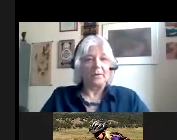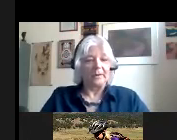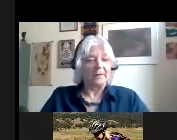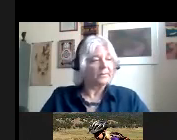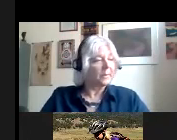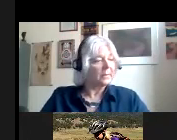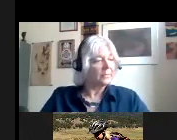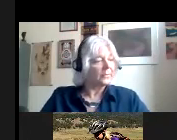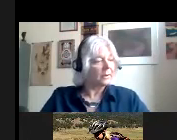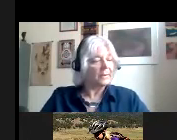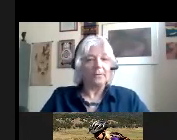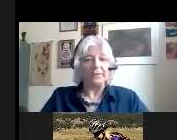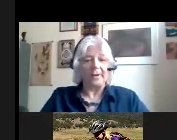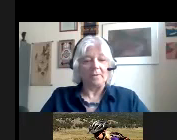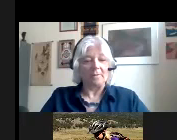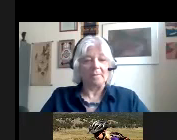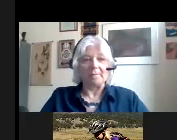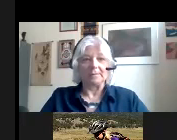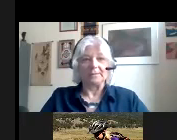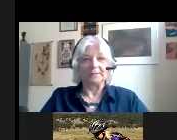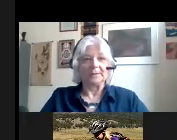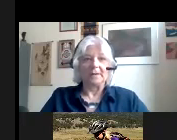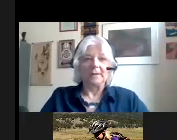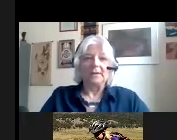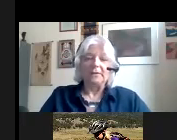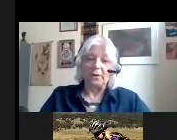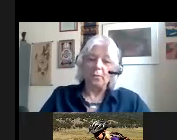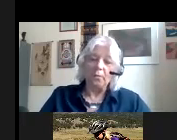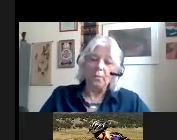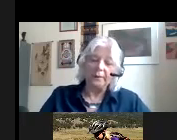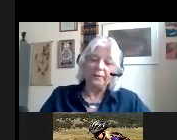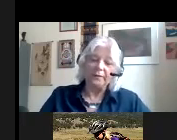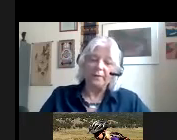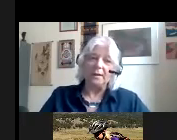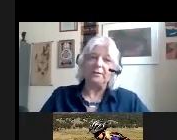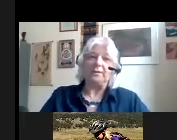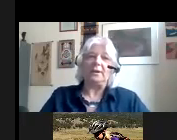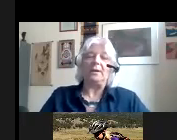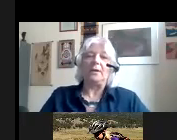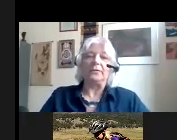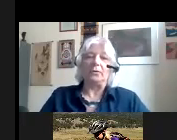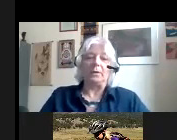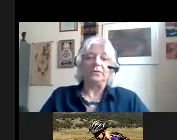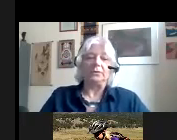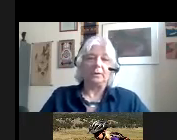And we'll talk about those now. When somebody lives in the lower socioeconomic